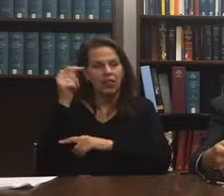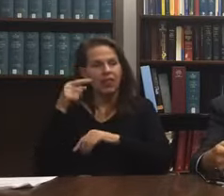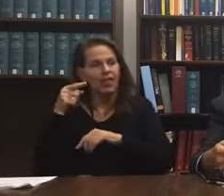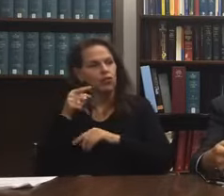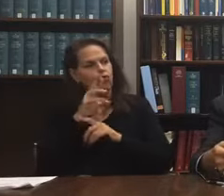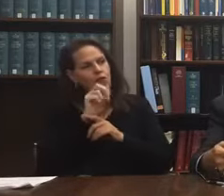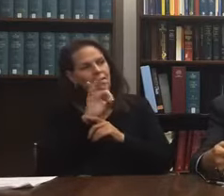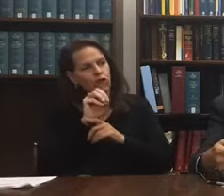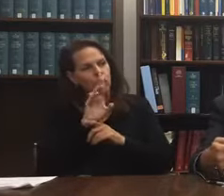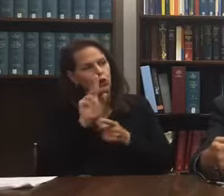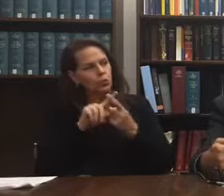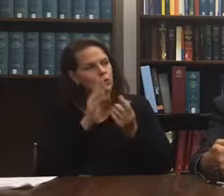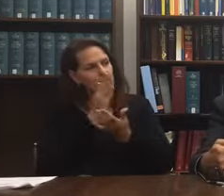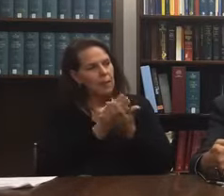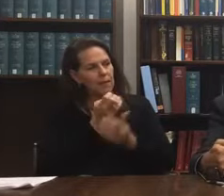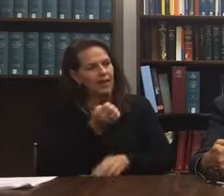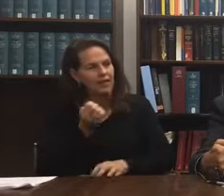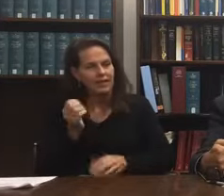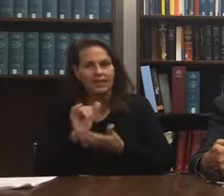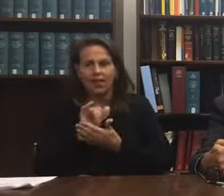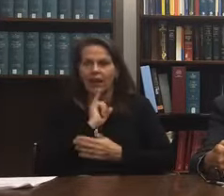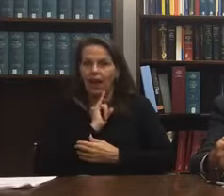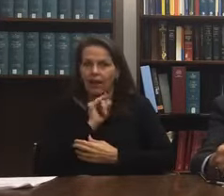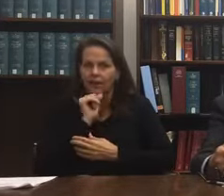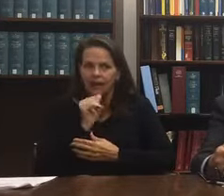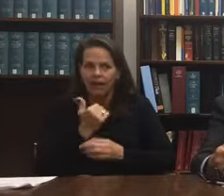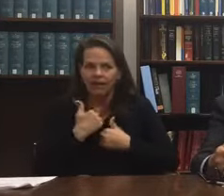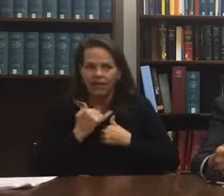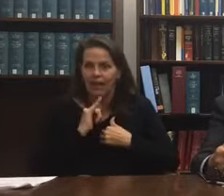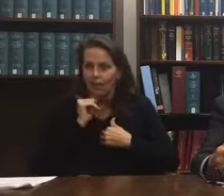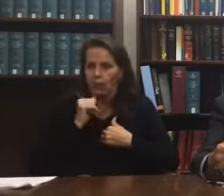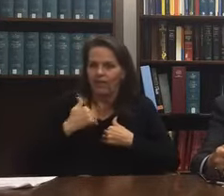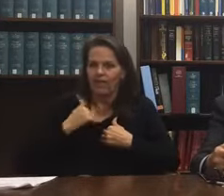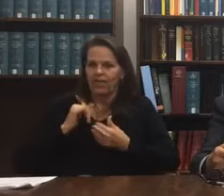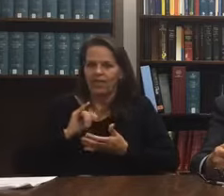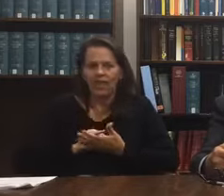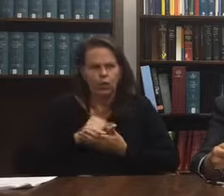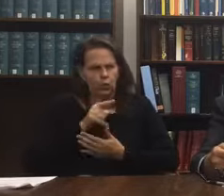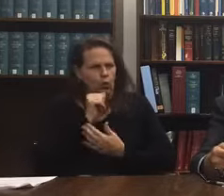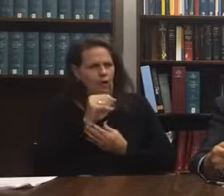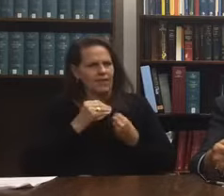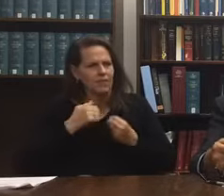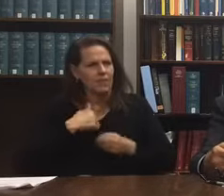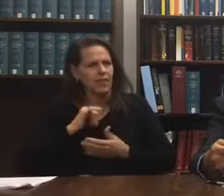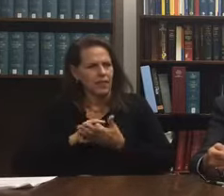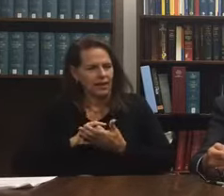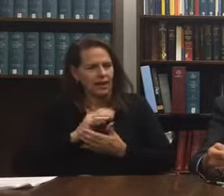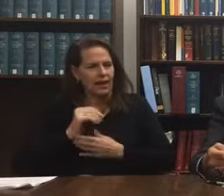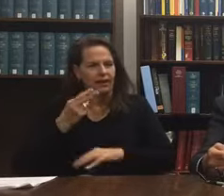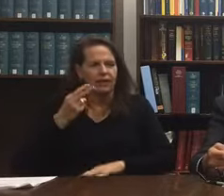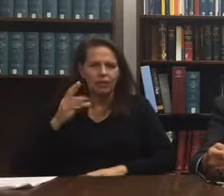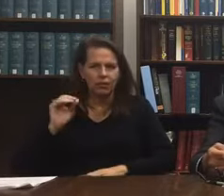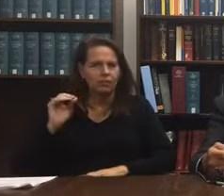piece of evidence that I didn't have and I'd say I don't have that you didn't give me that and the hearing officer will grant you a continuance because